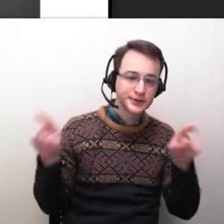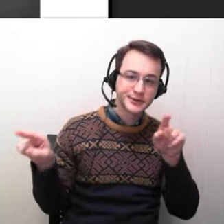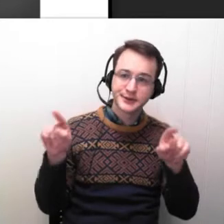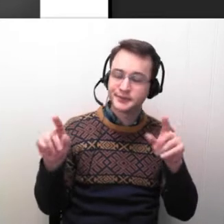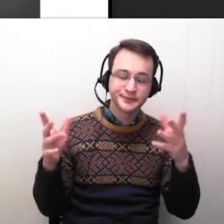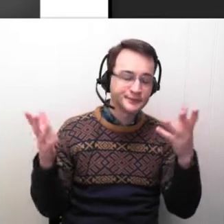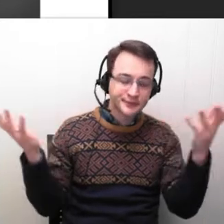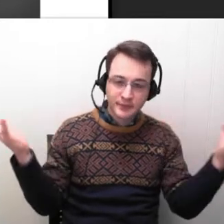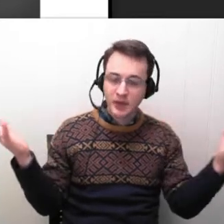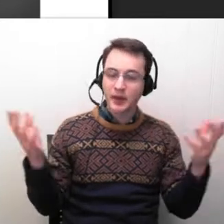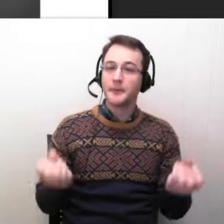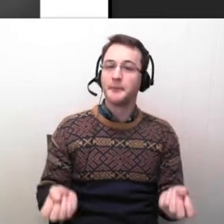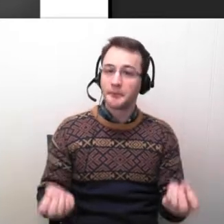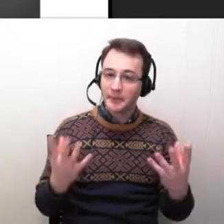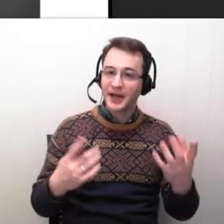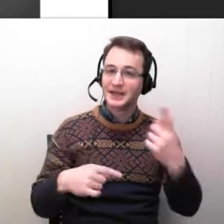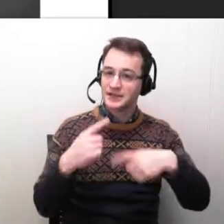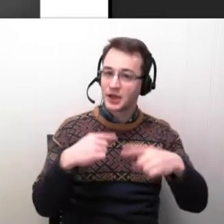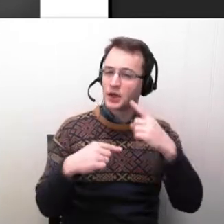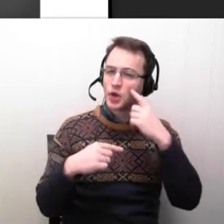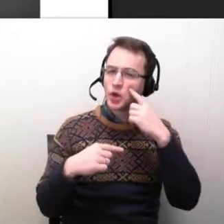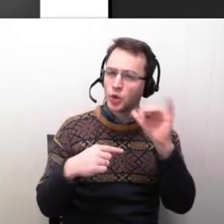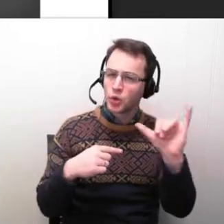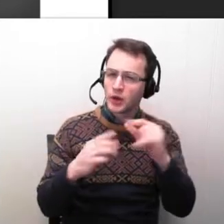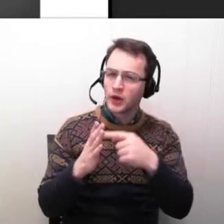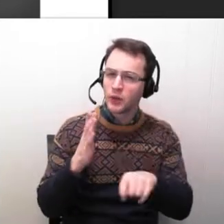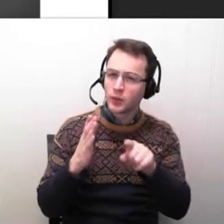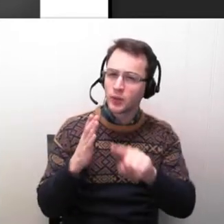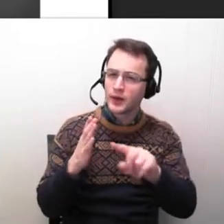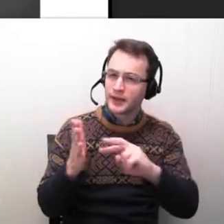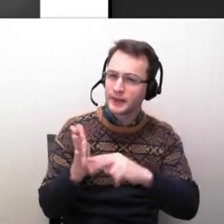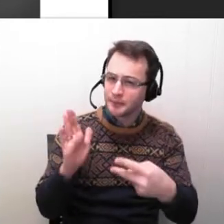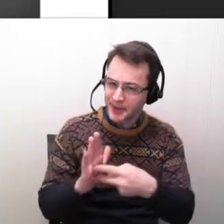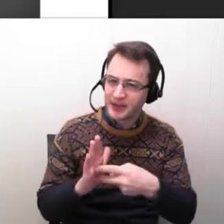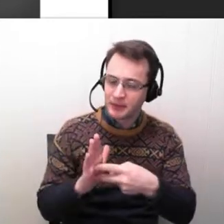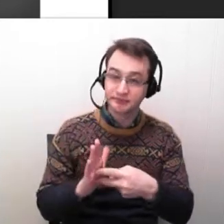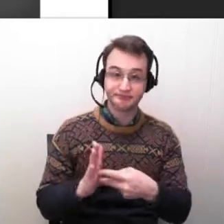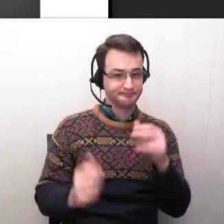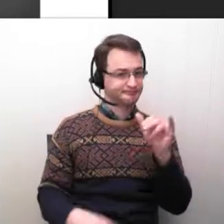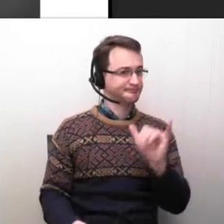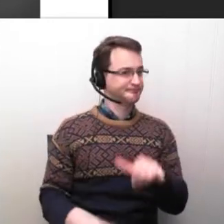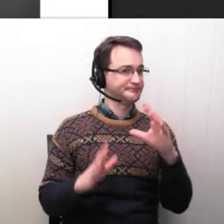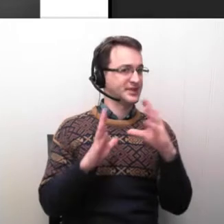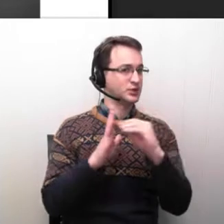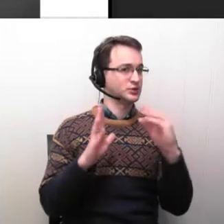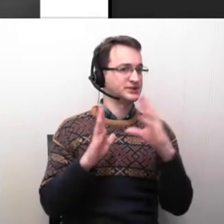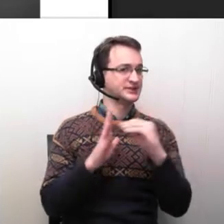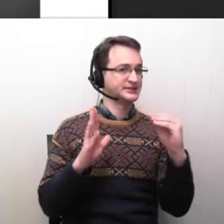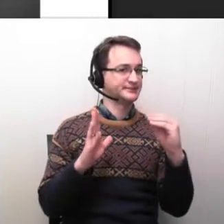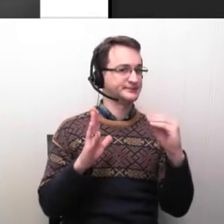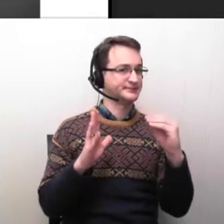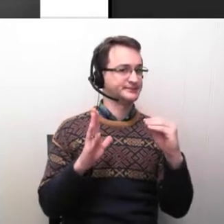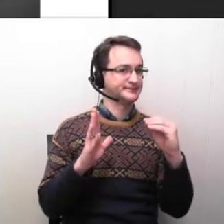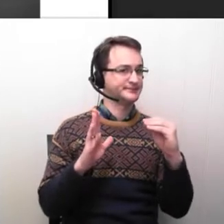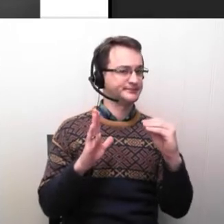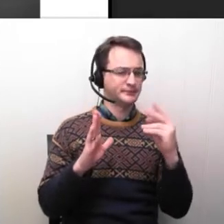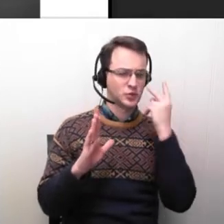look like what they mean in some way. This is called iconicity. Her the bend legs of